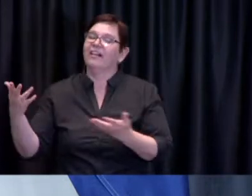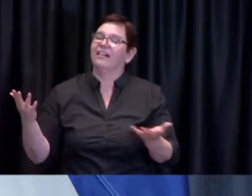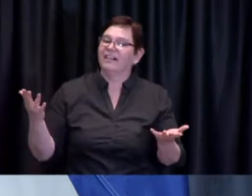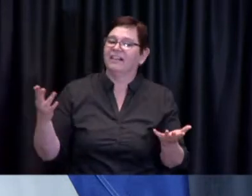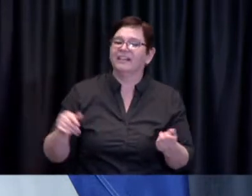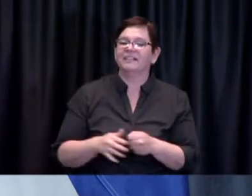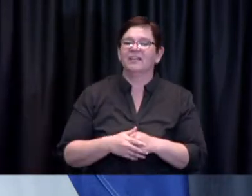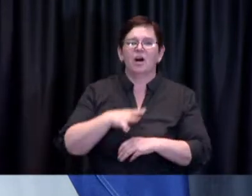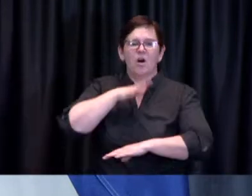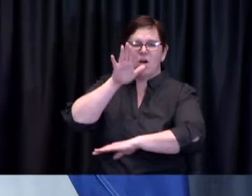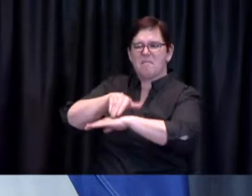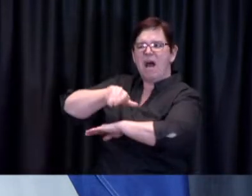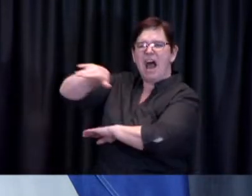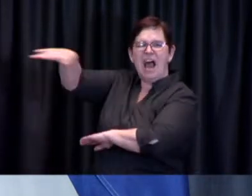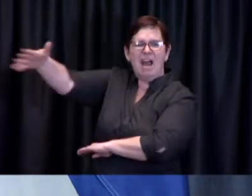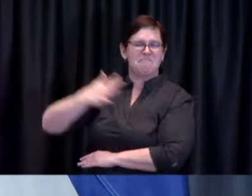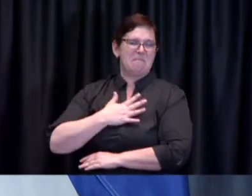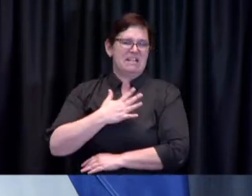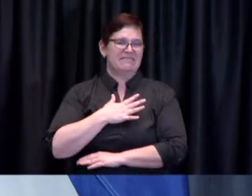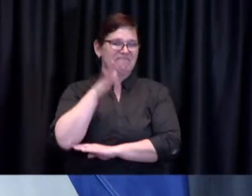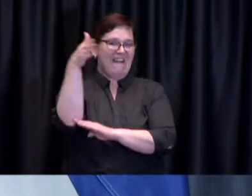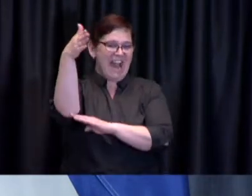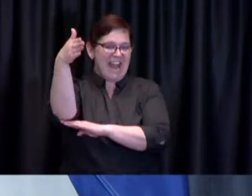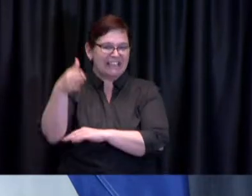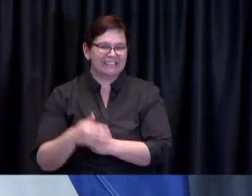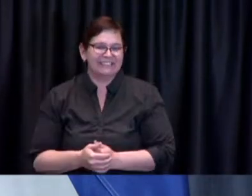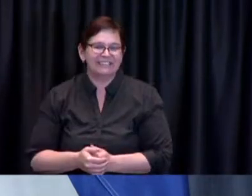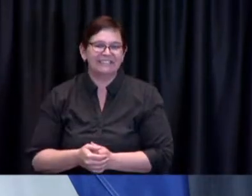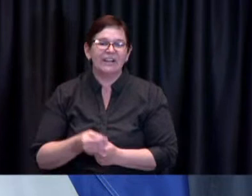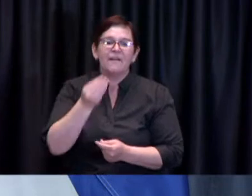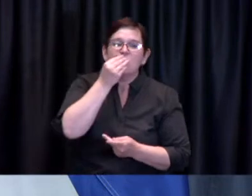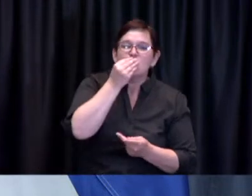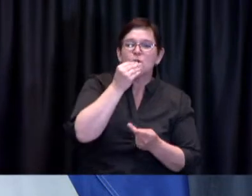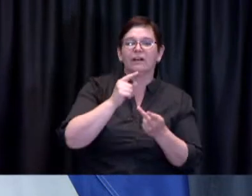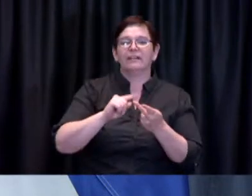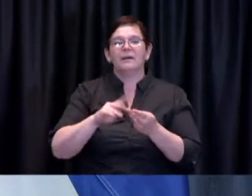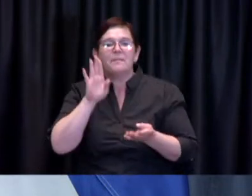share a little bit of um uh food and beer uh in her case some smoked meat sandwiches are coming